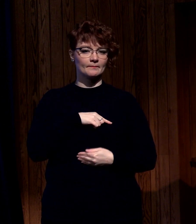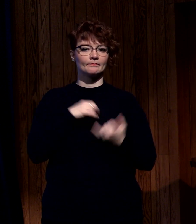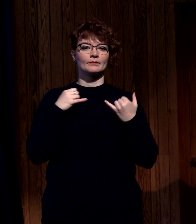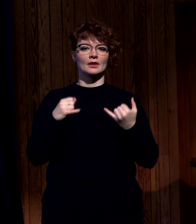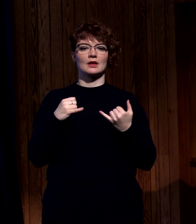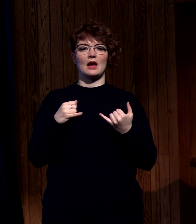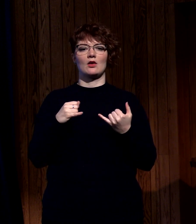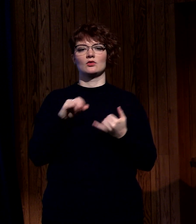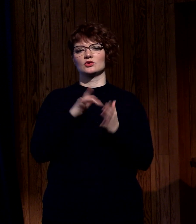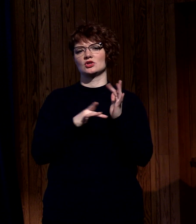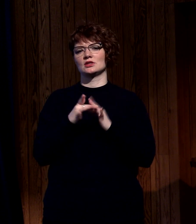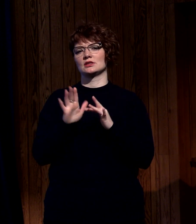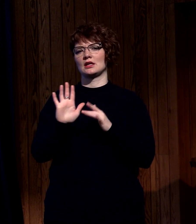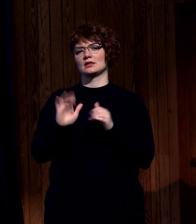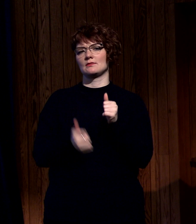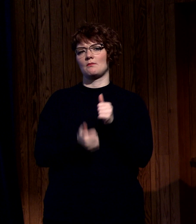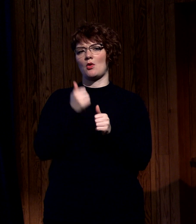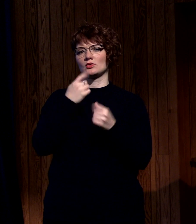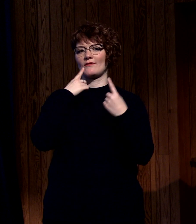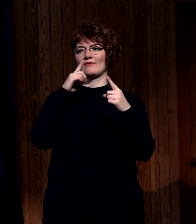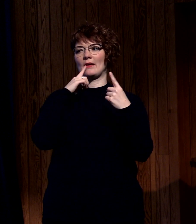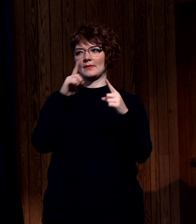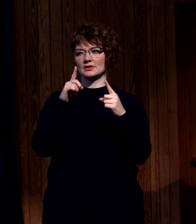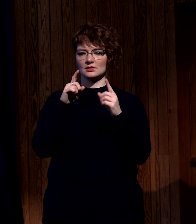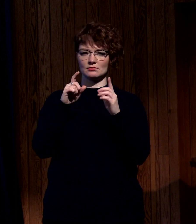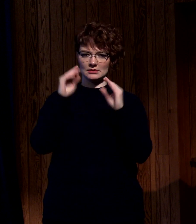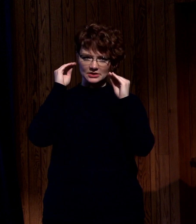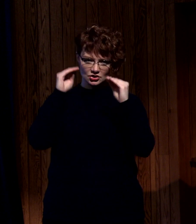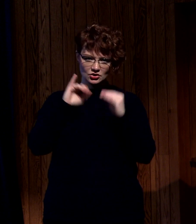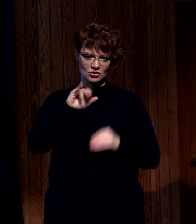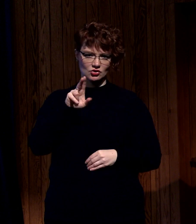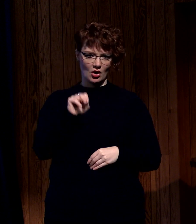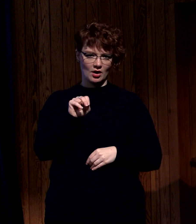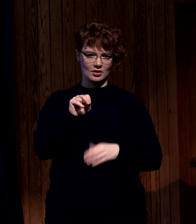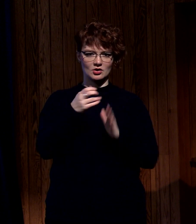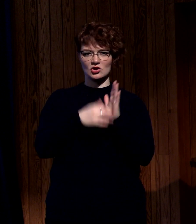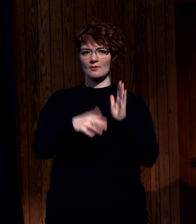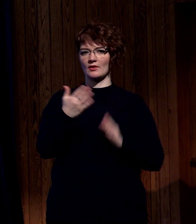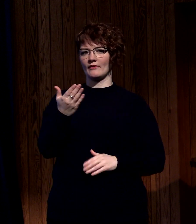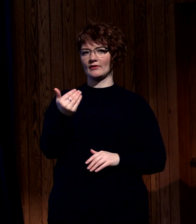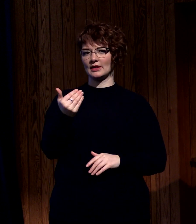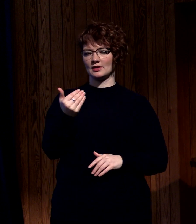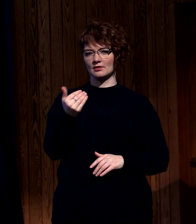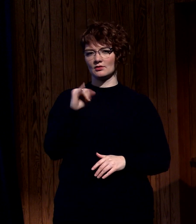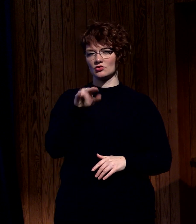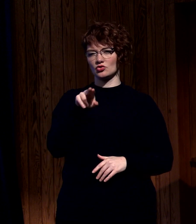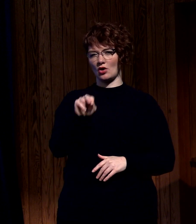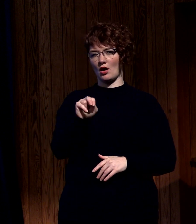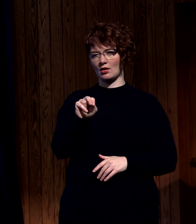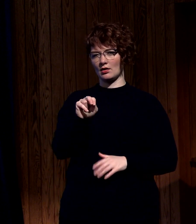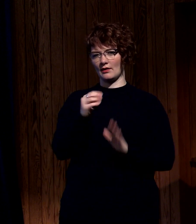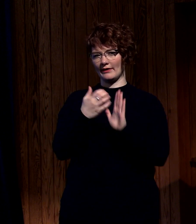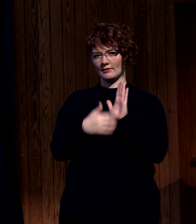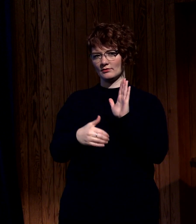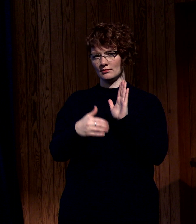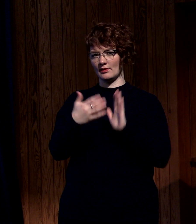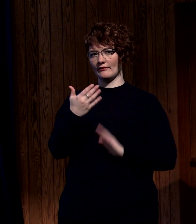one of Jesus' most famous teachings in John 15. So if you would turn your Bibles there with me, and I'll read from the